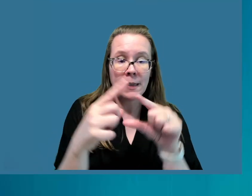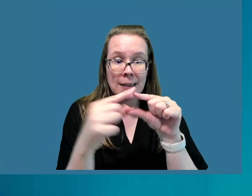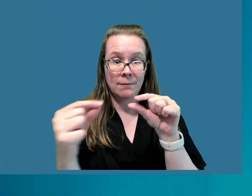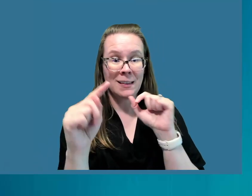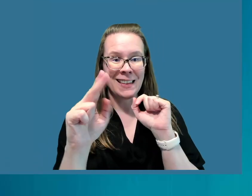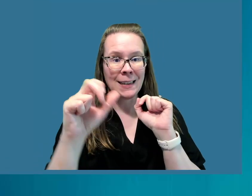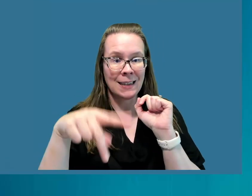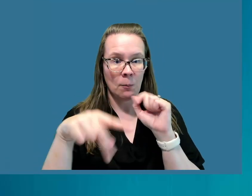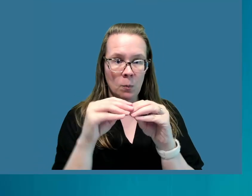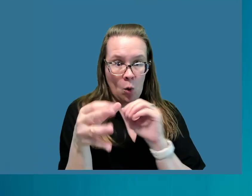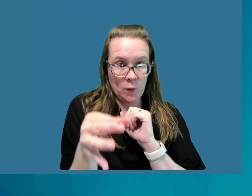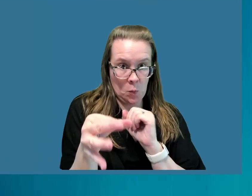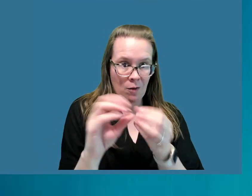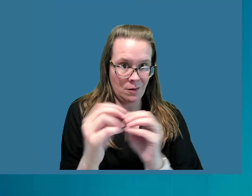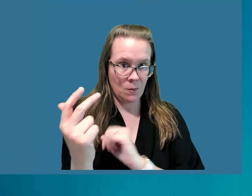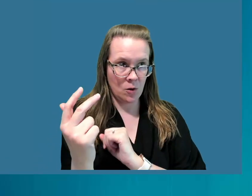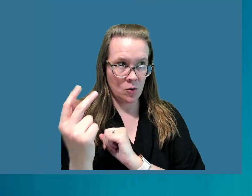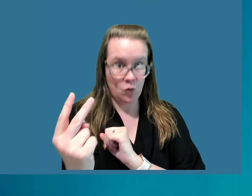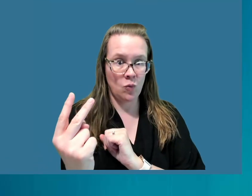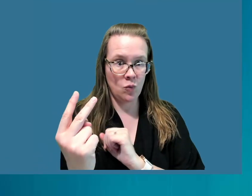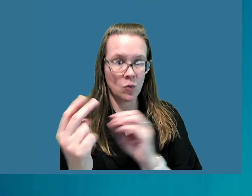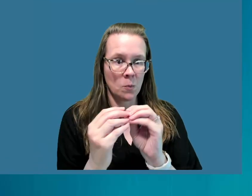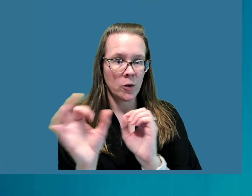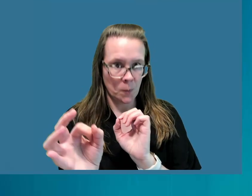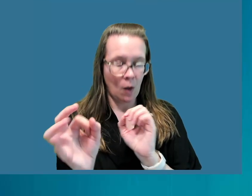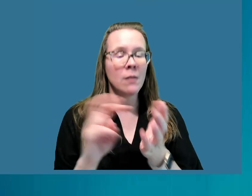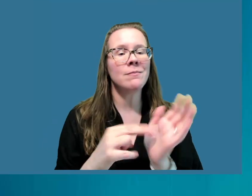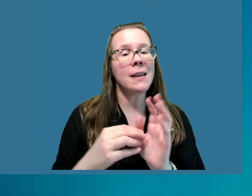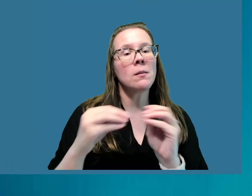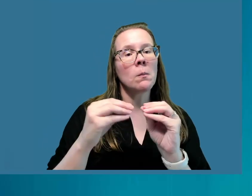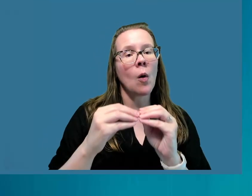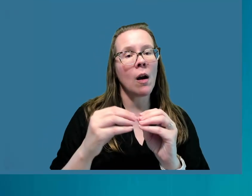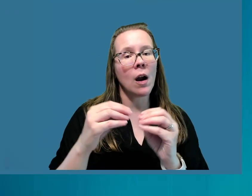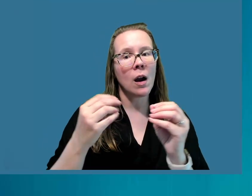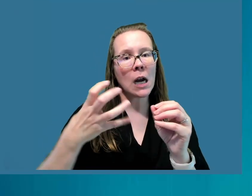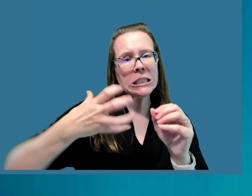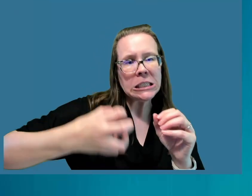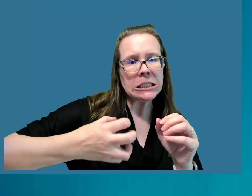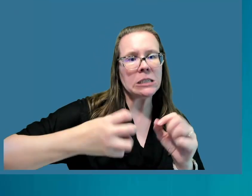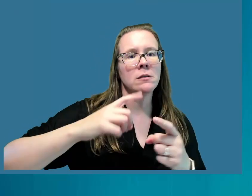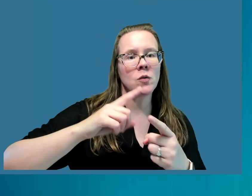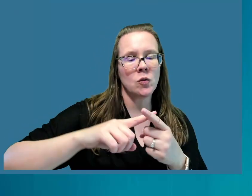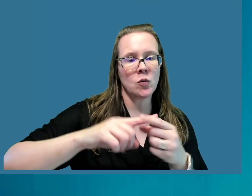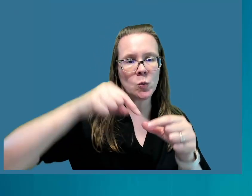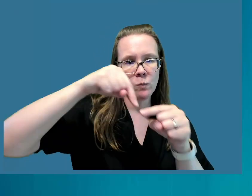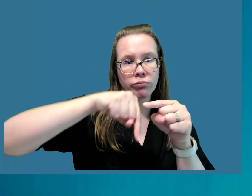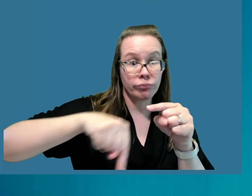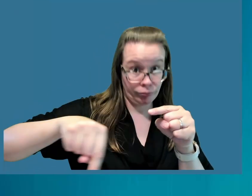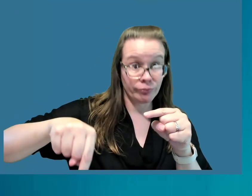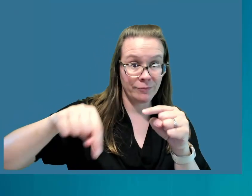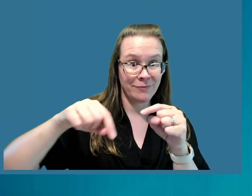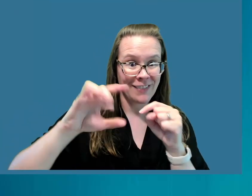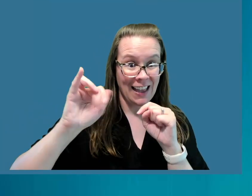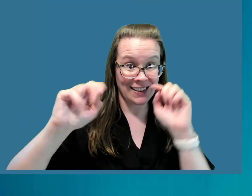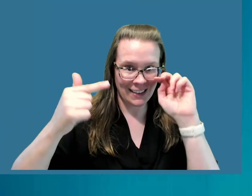means that you're taking thicker icing through a smaller hole in order to create these details.